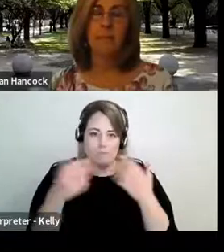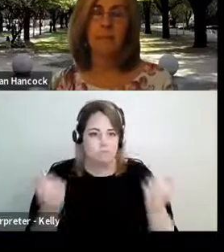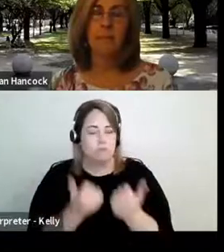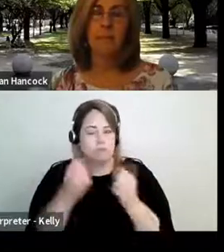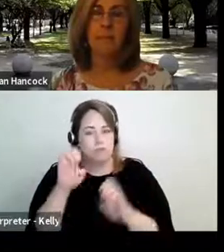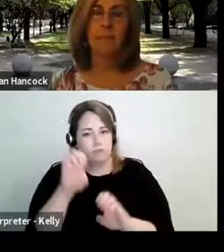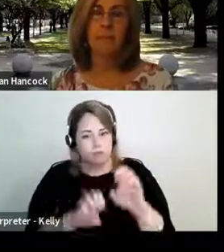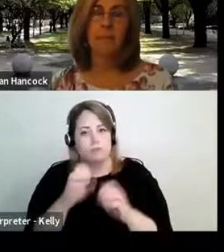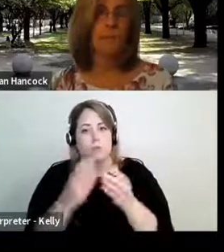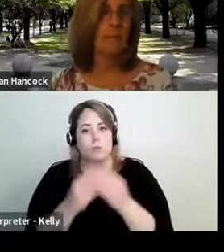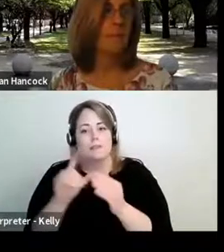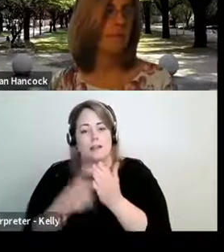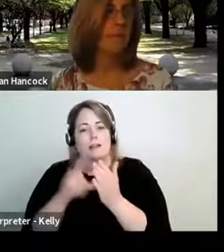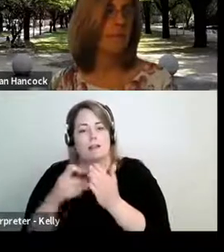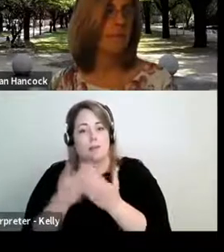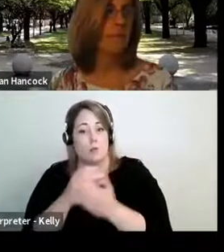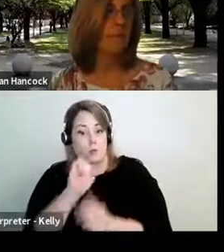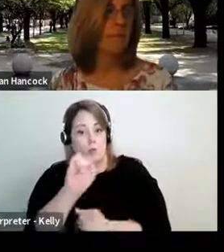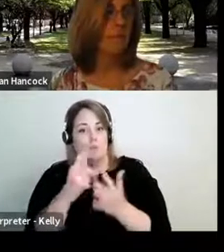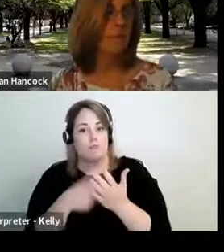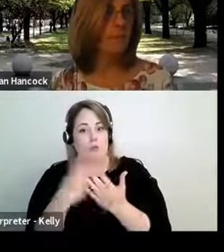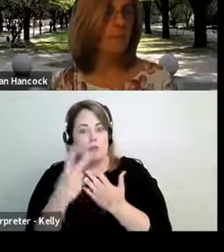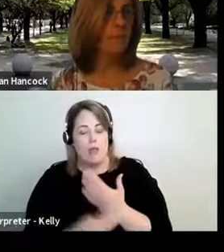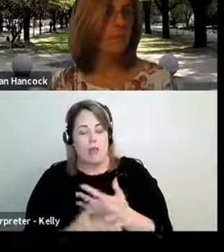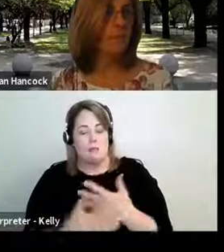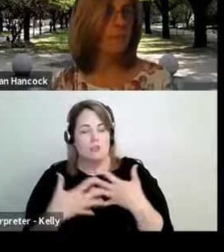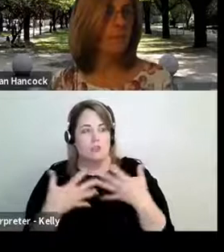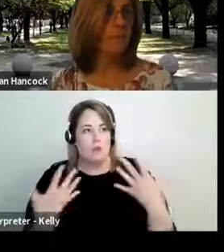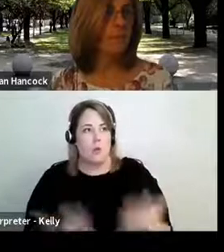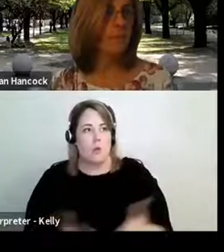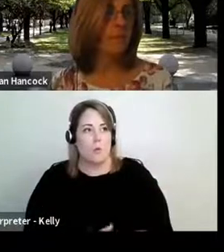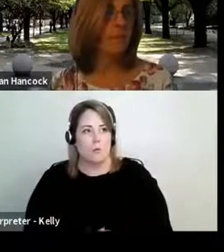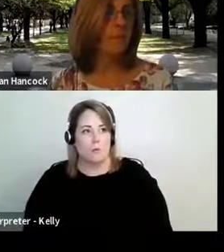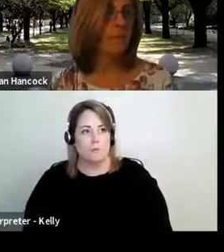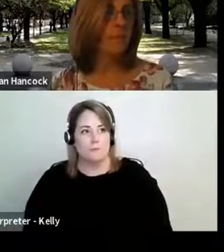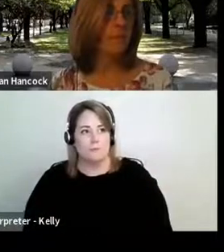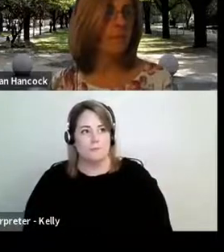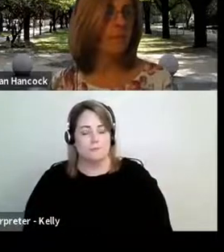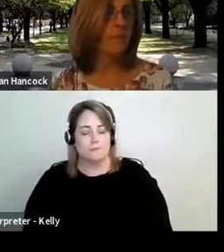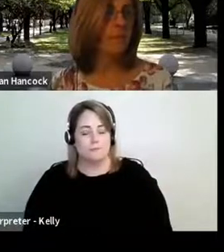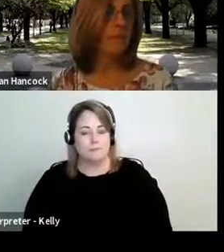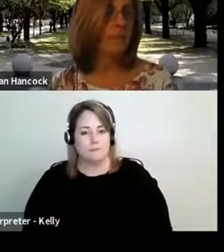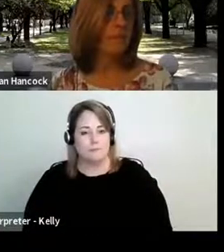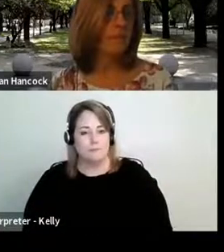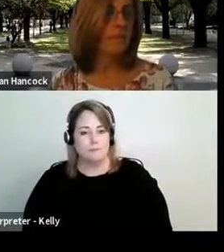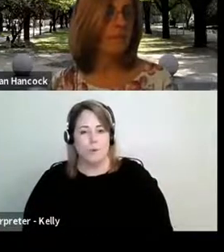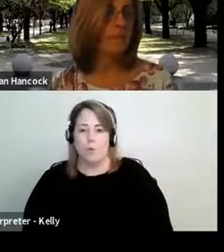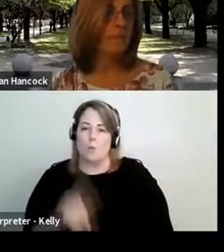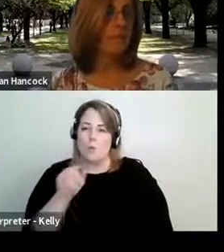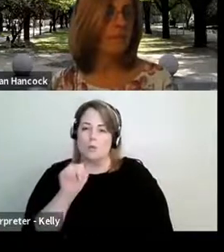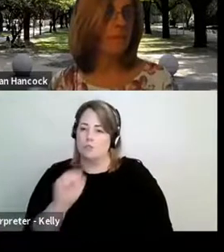program. So overall what does the research indicate from your mentors, the feedback